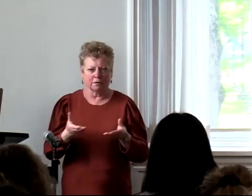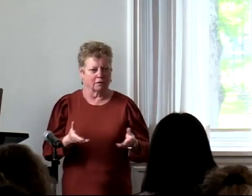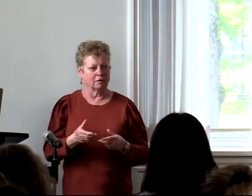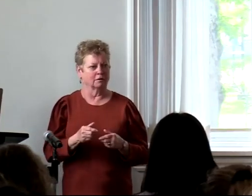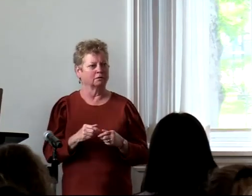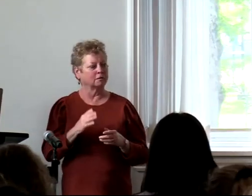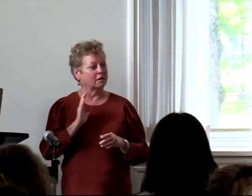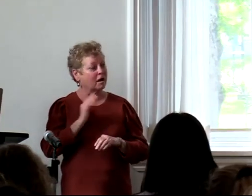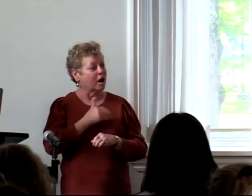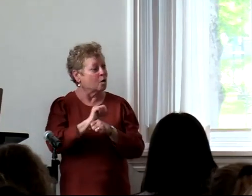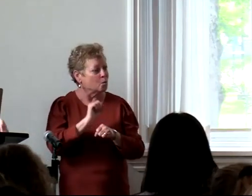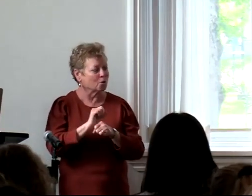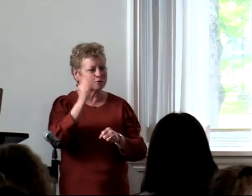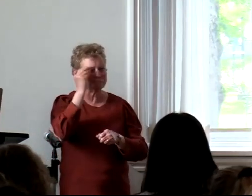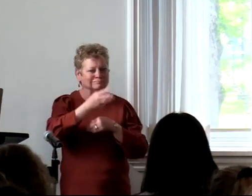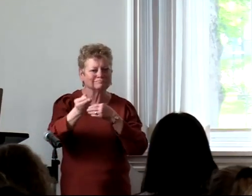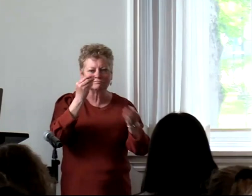from the work that we have been doing at Engage Nova Scotia